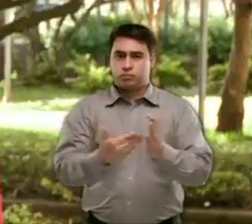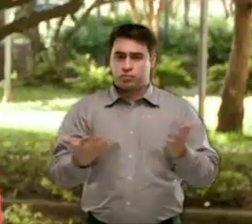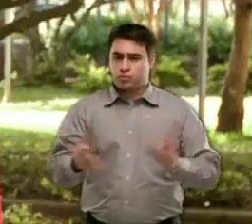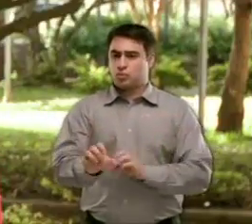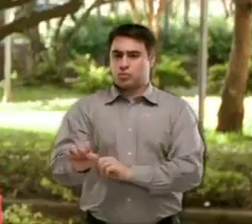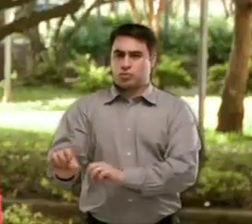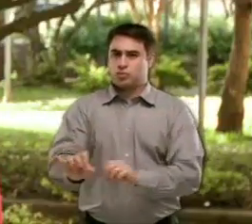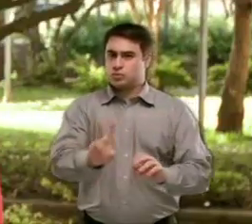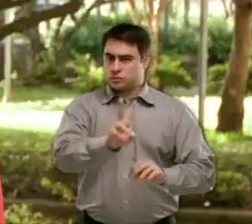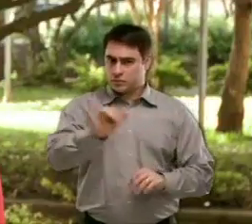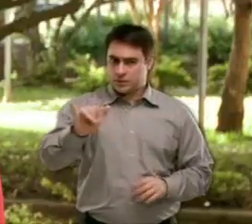So we have start from to work with practical things.